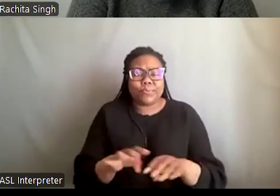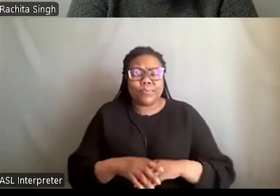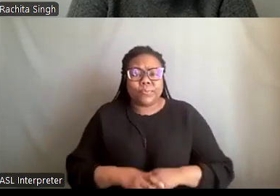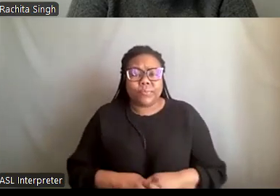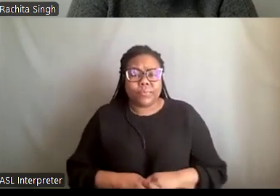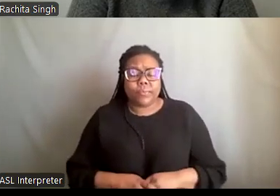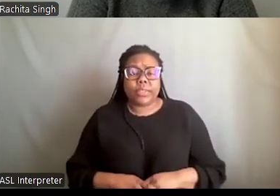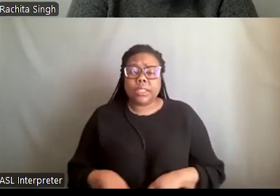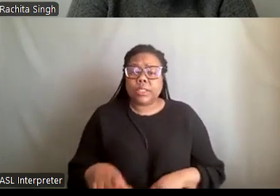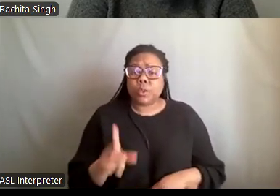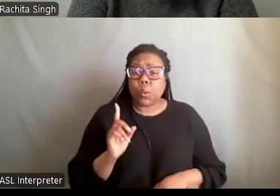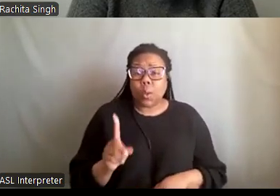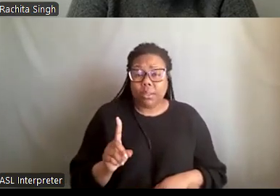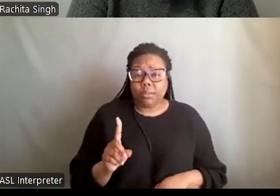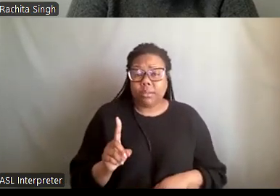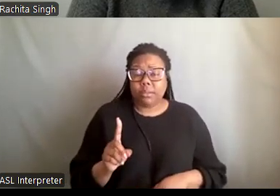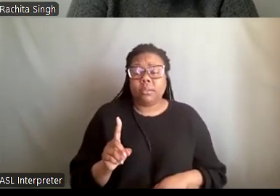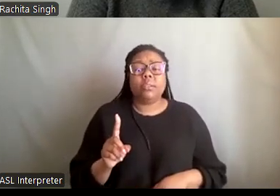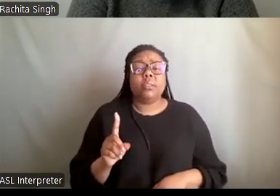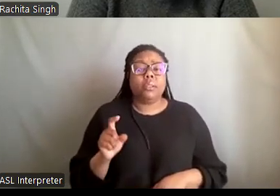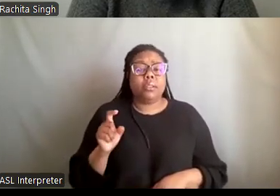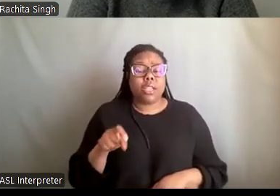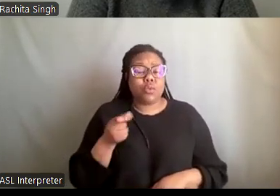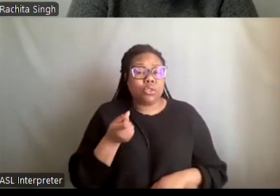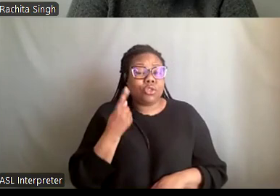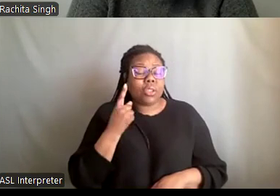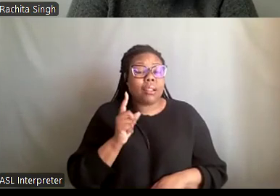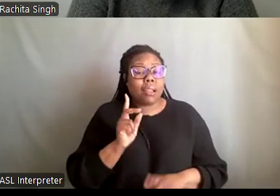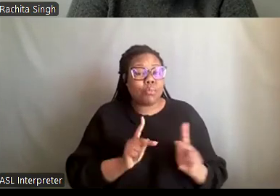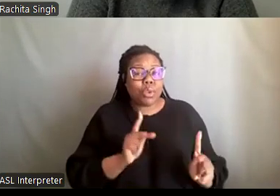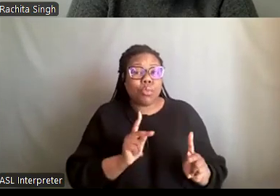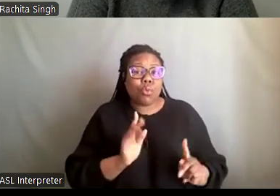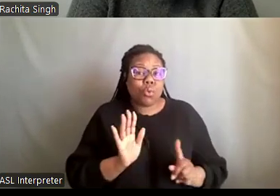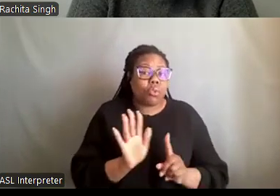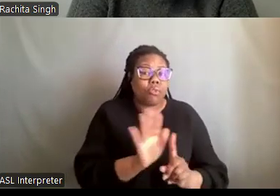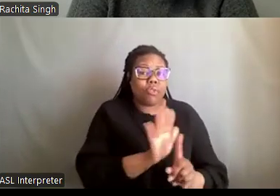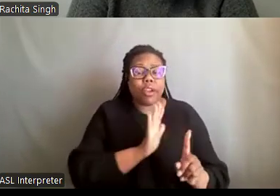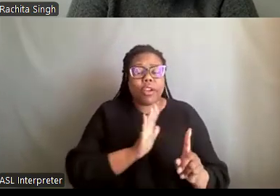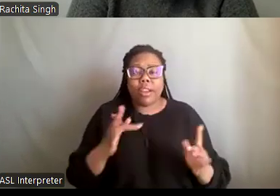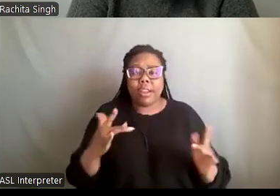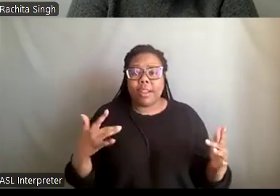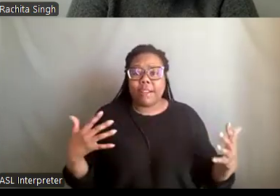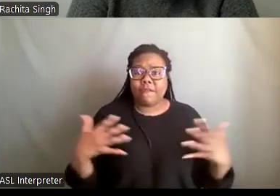I think one understanding that people's fears